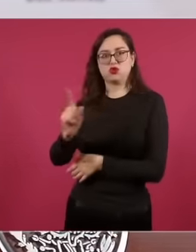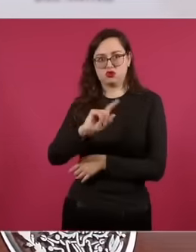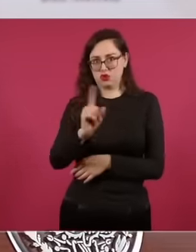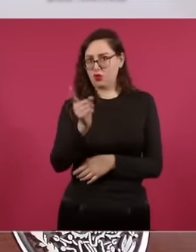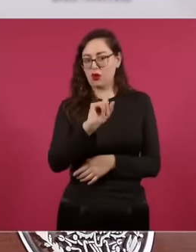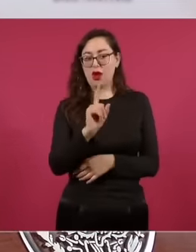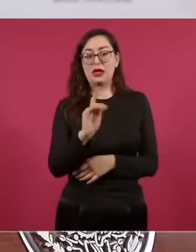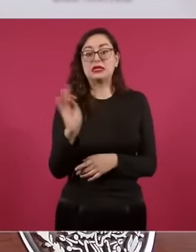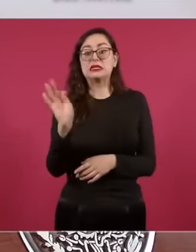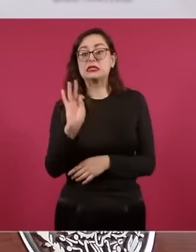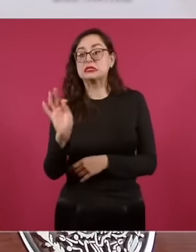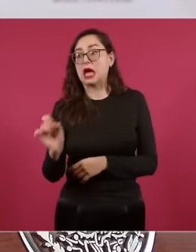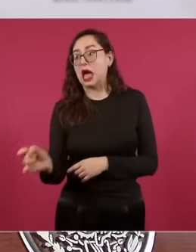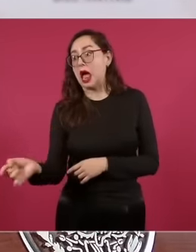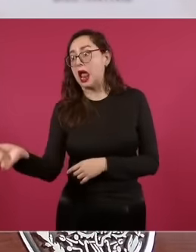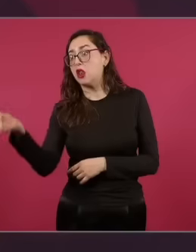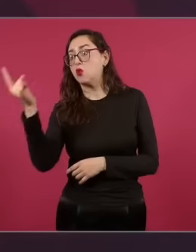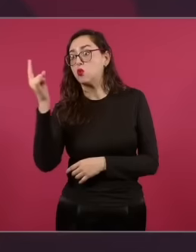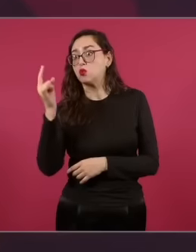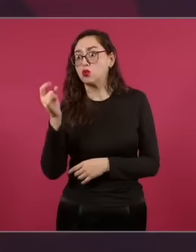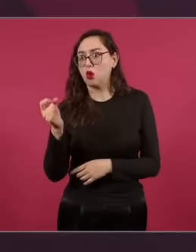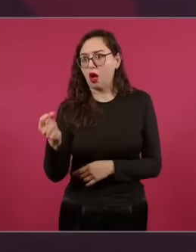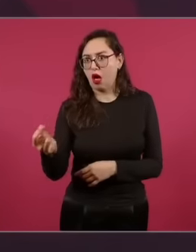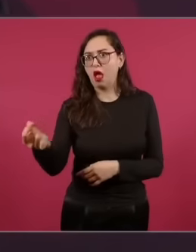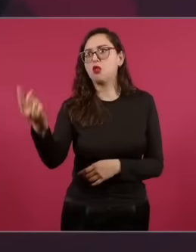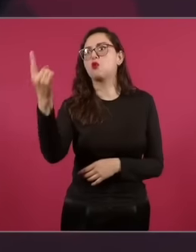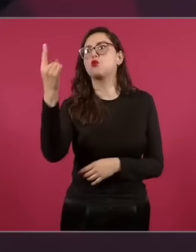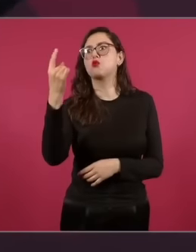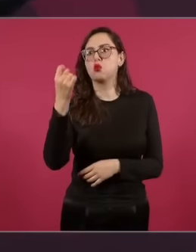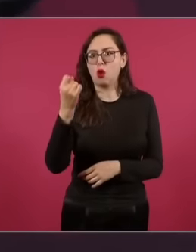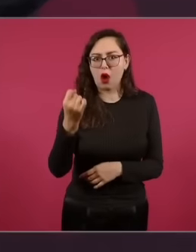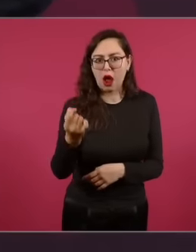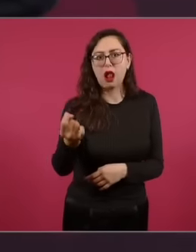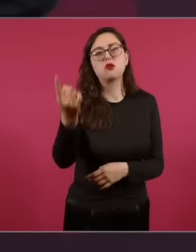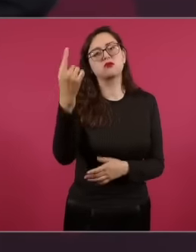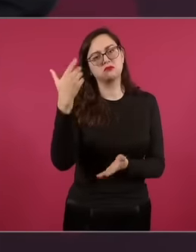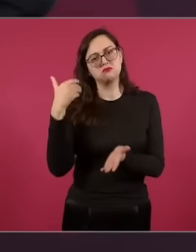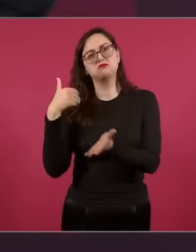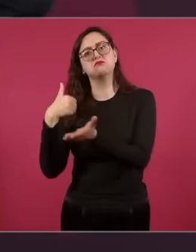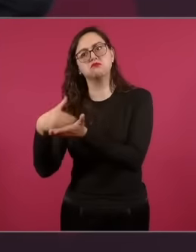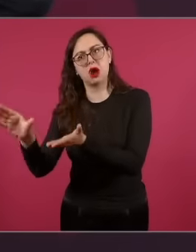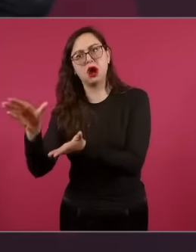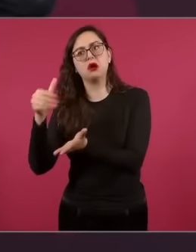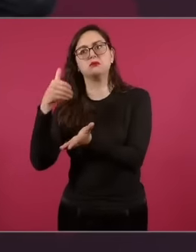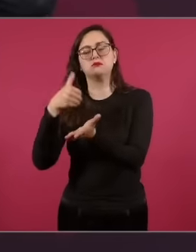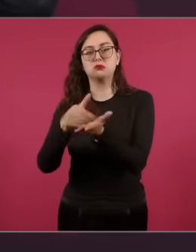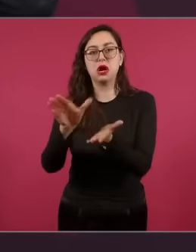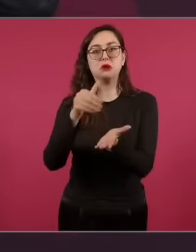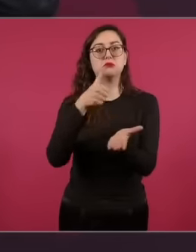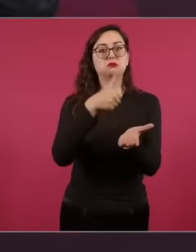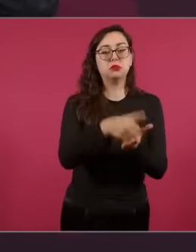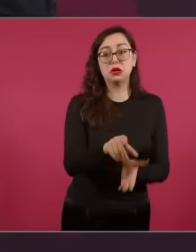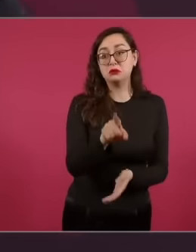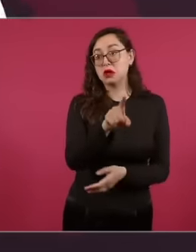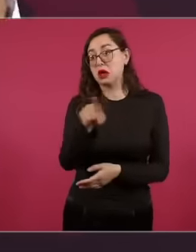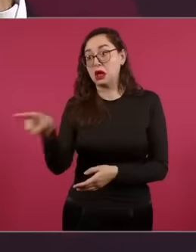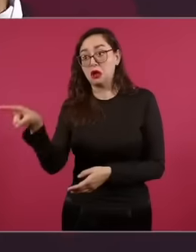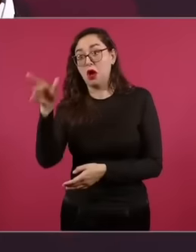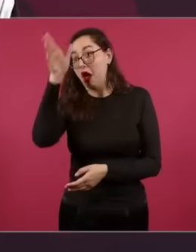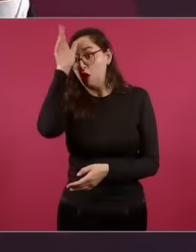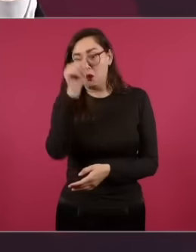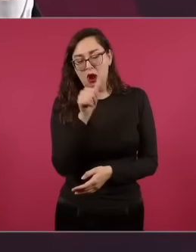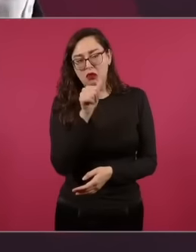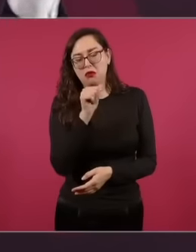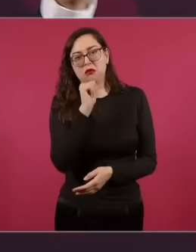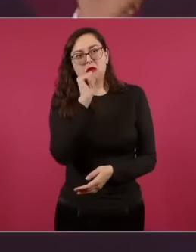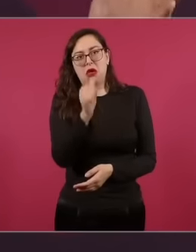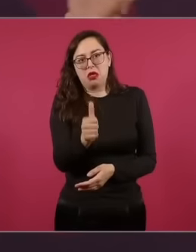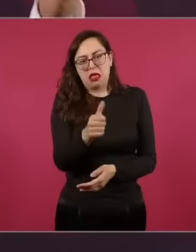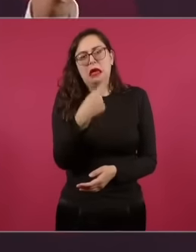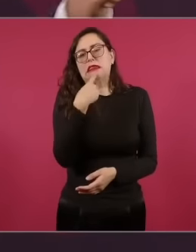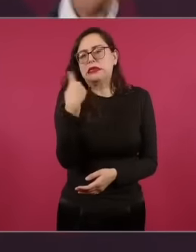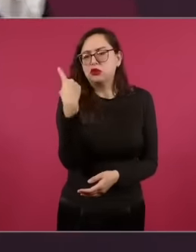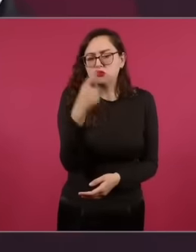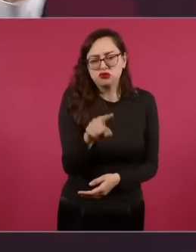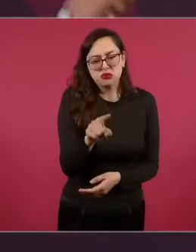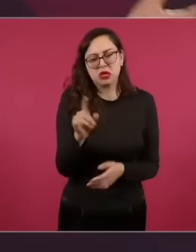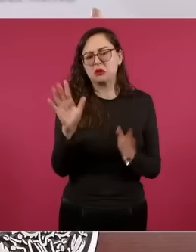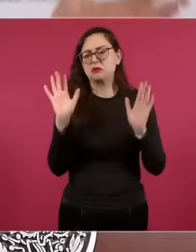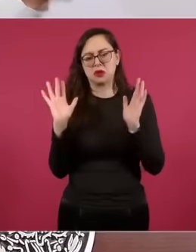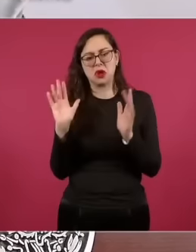very isolated cases that They have their labor demands but we don't fire them. I mean, not to give